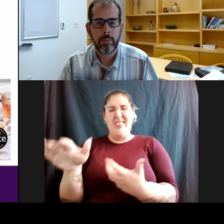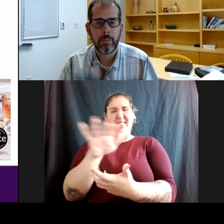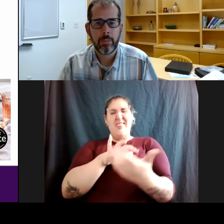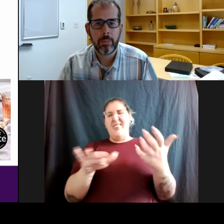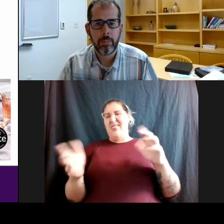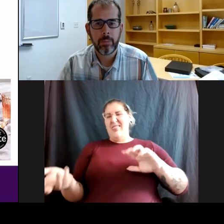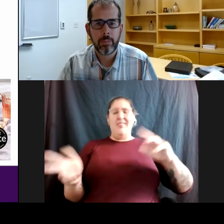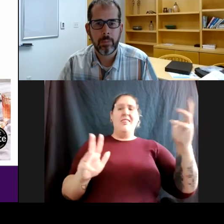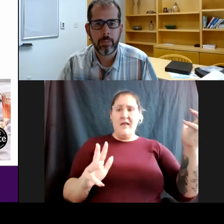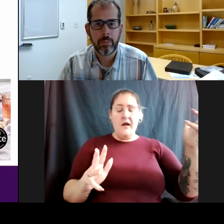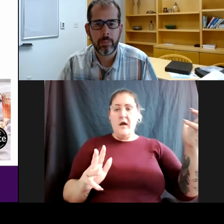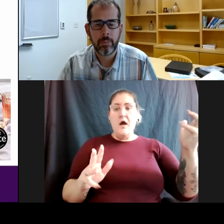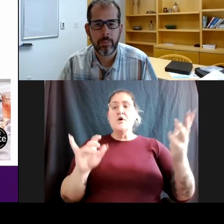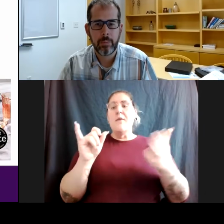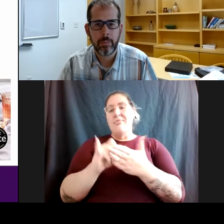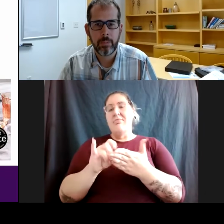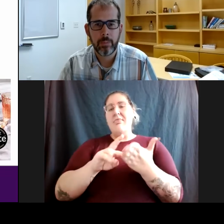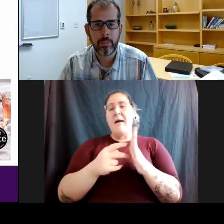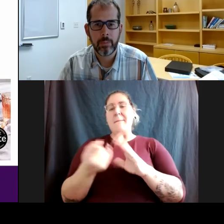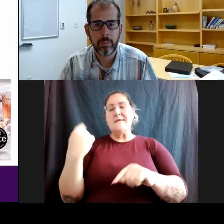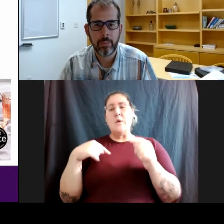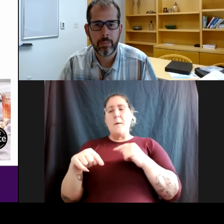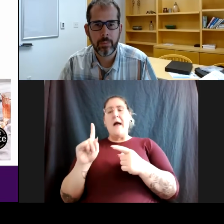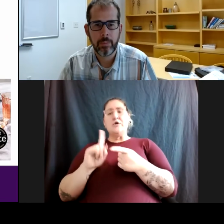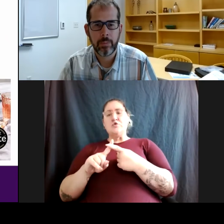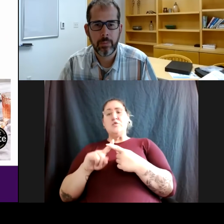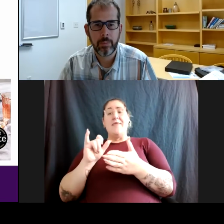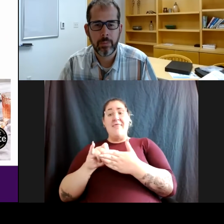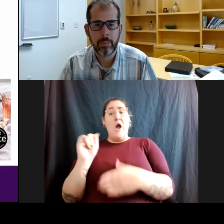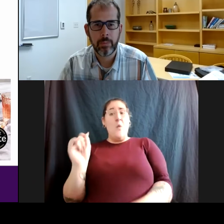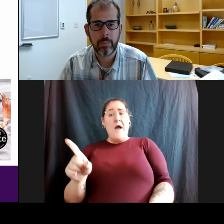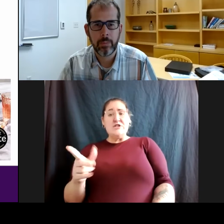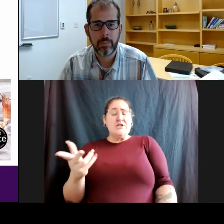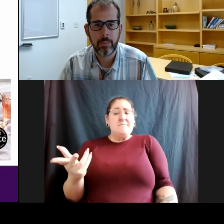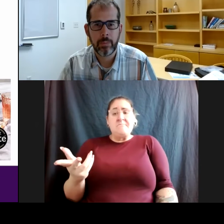it should always open on hover or if it should open when you click on it, it all goes back